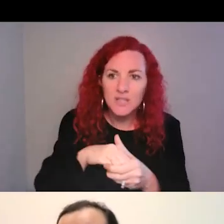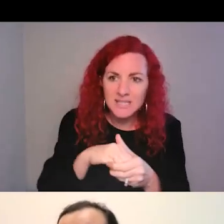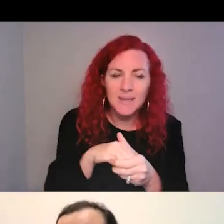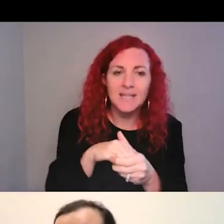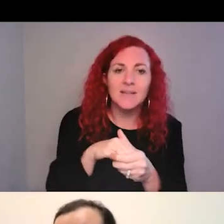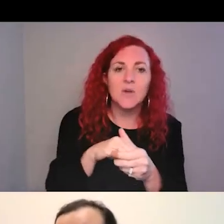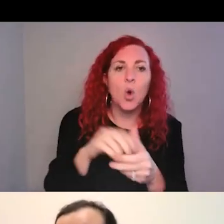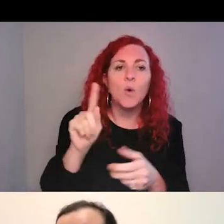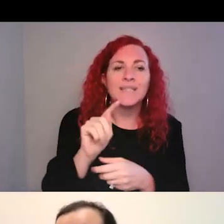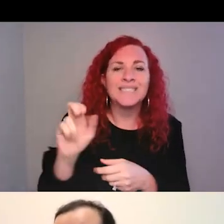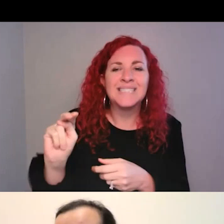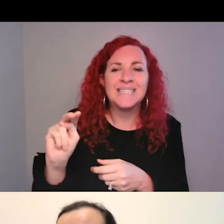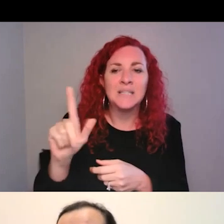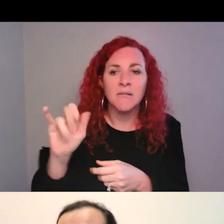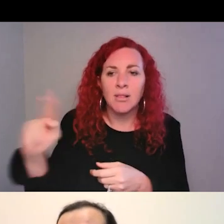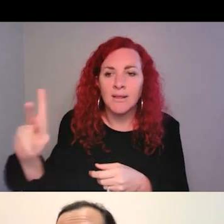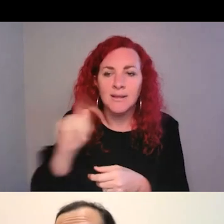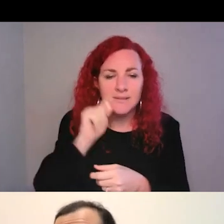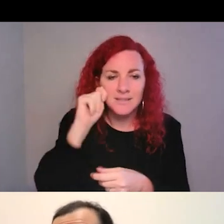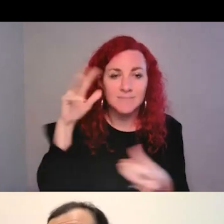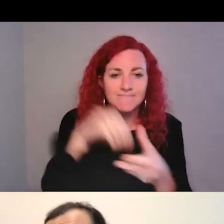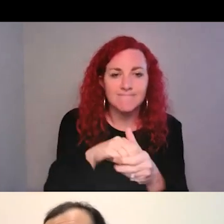TO PICK UP ON THAT THREAD AND SHARE SOME OF THE RESEARCH THAT